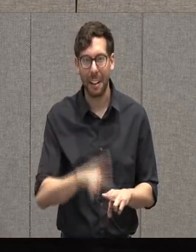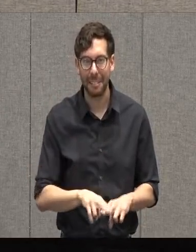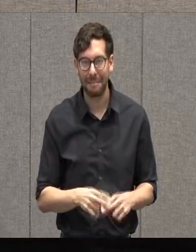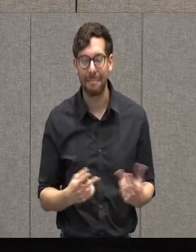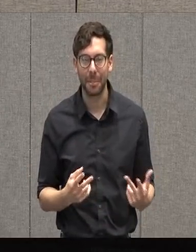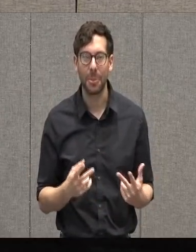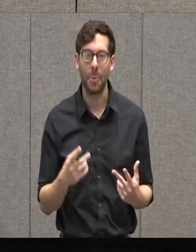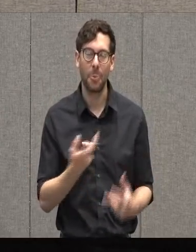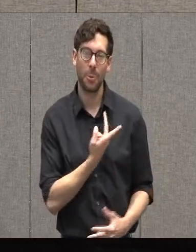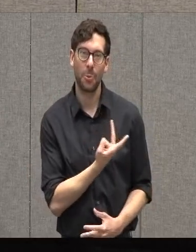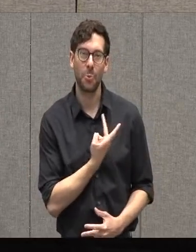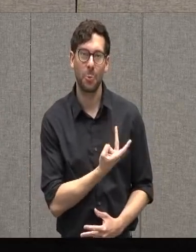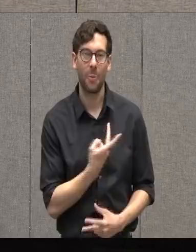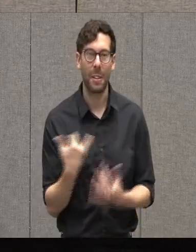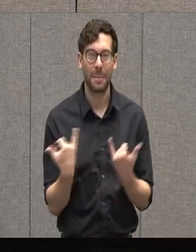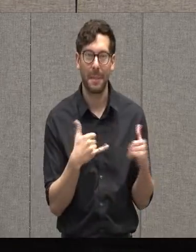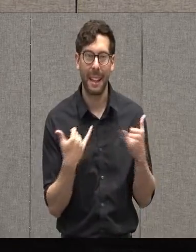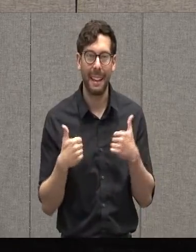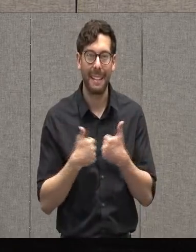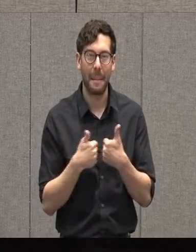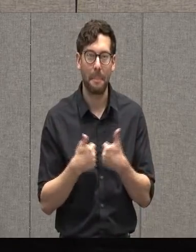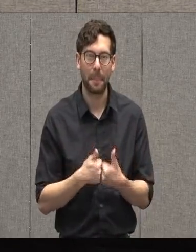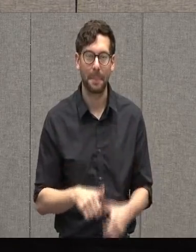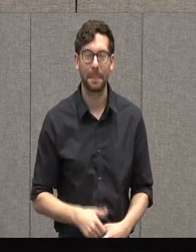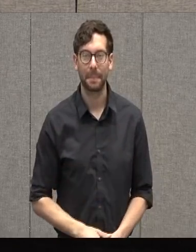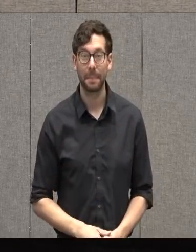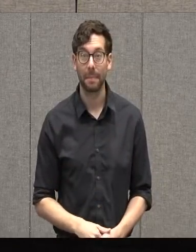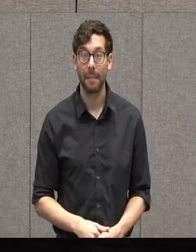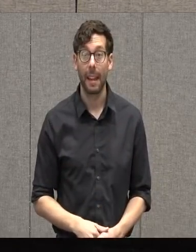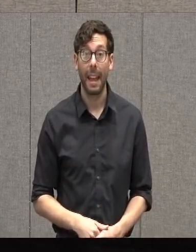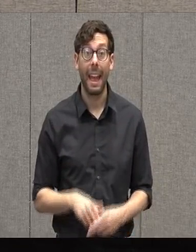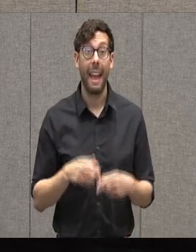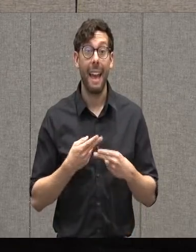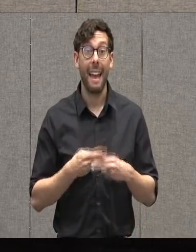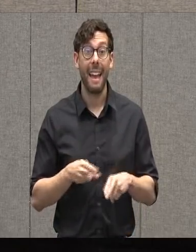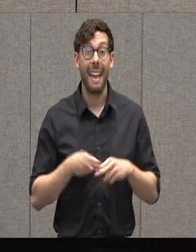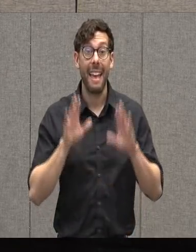Now, egg-cellent math can be played with addition,